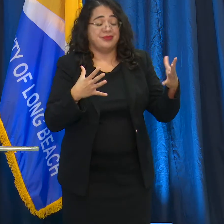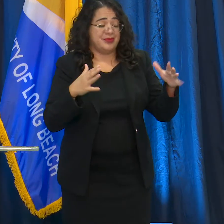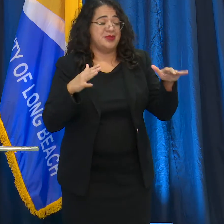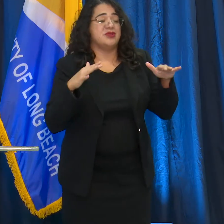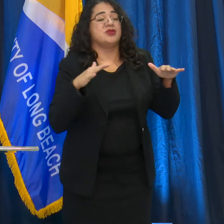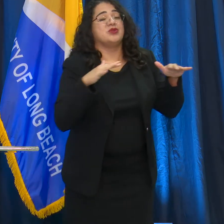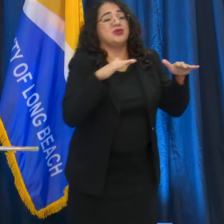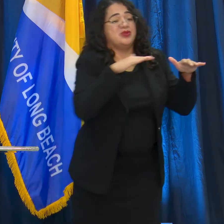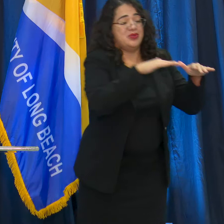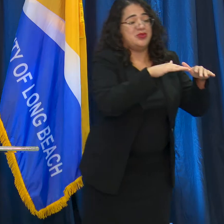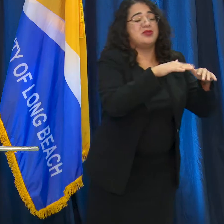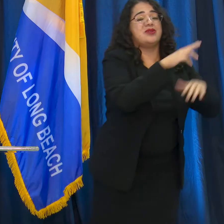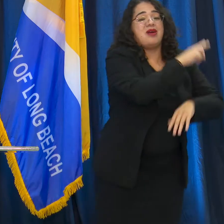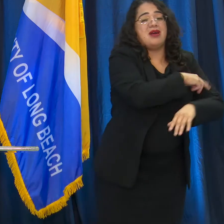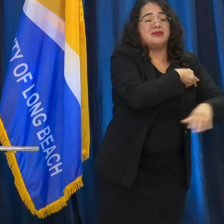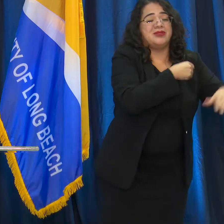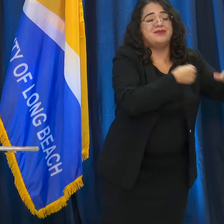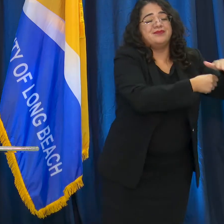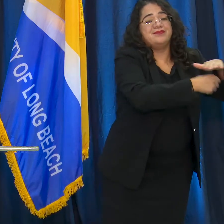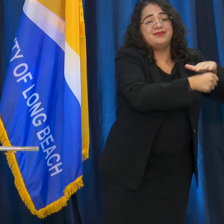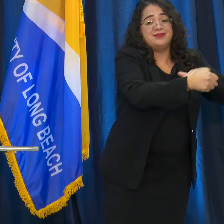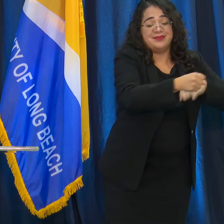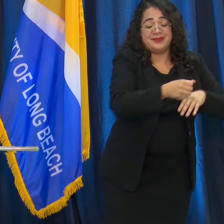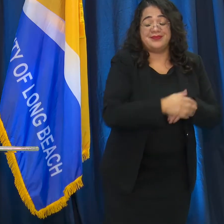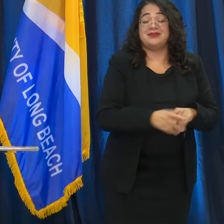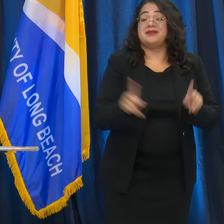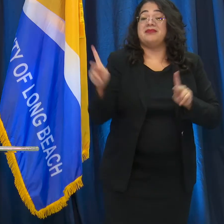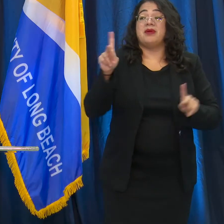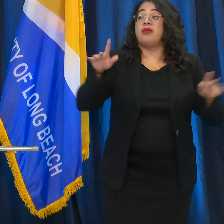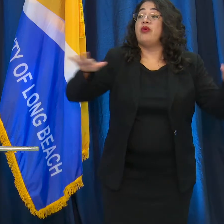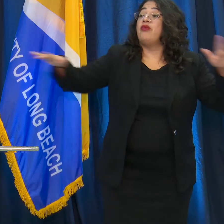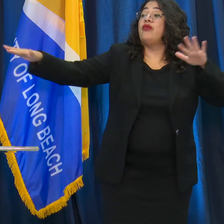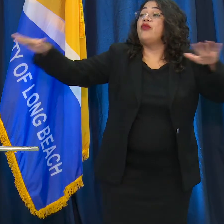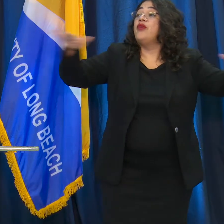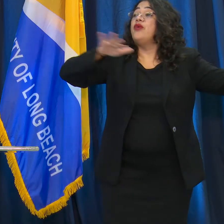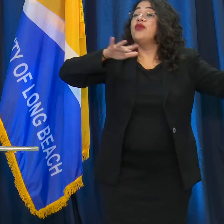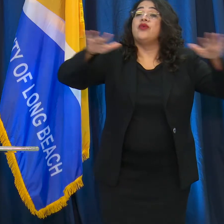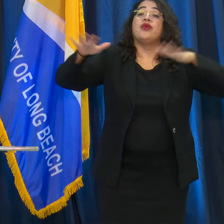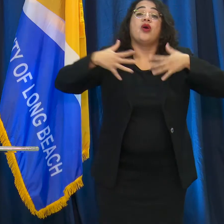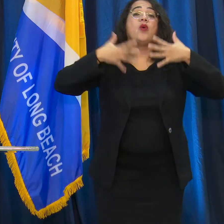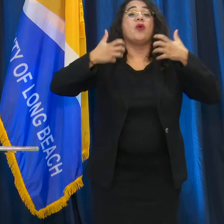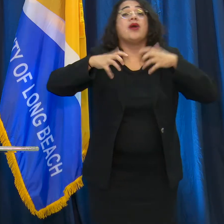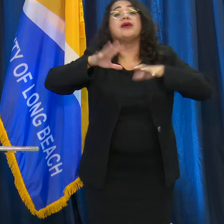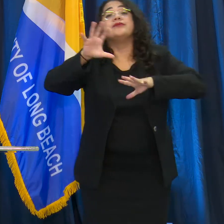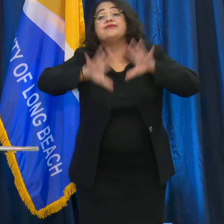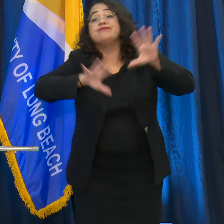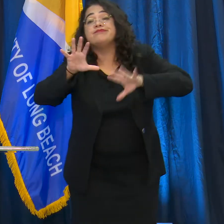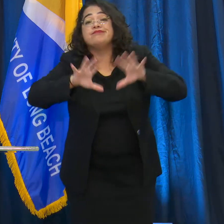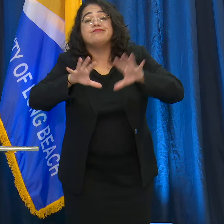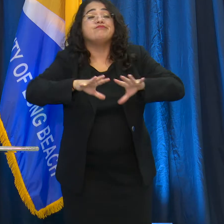about in our city, we're getting together with their friends and extended families we feel like it's safe to be with others that we might refer to as our COVID